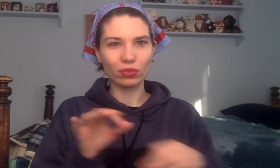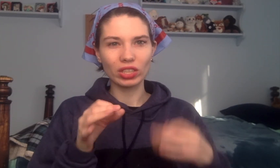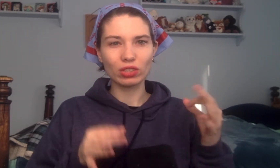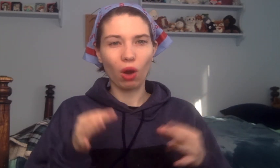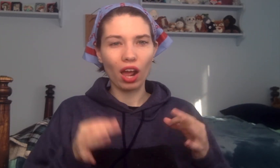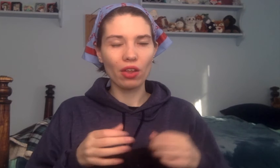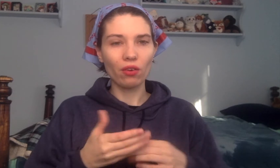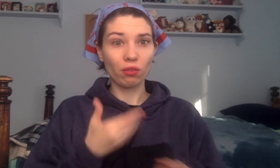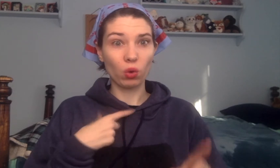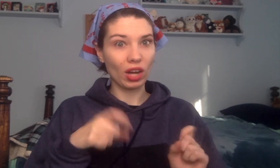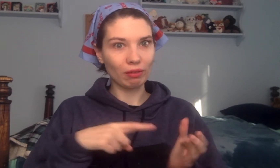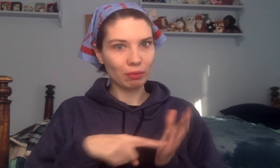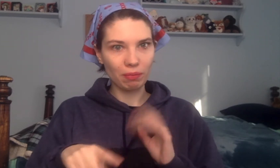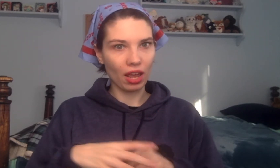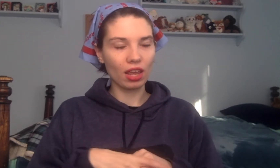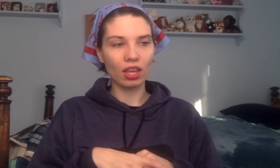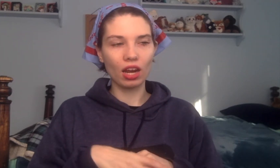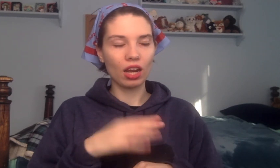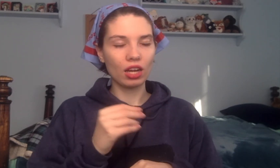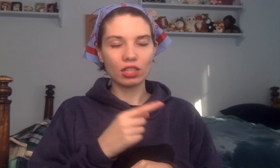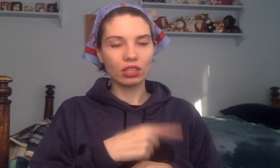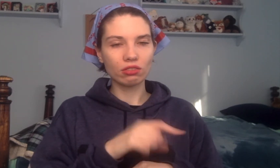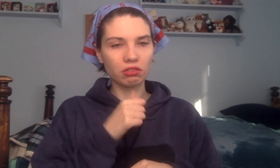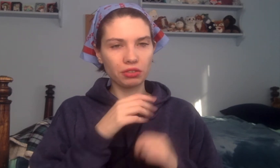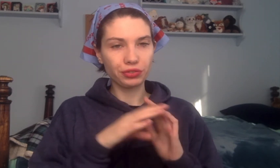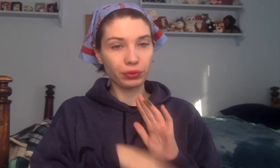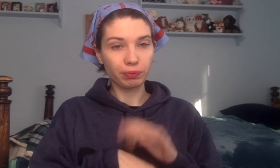...free trial before you have to pay, and it's not cheap.